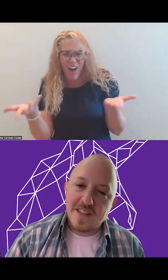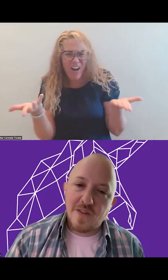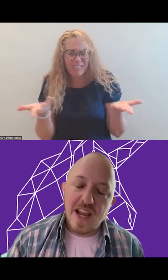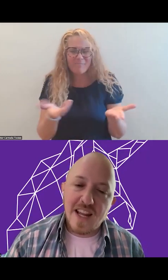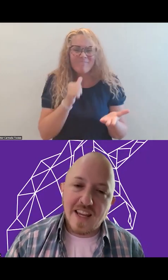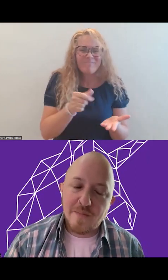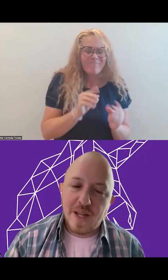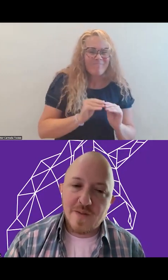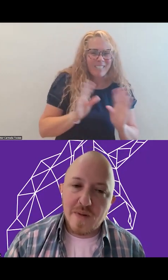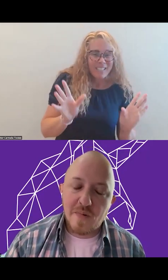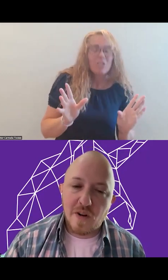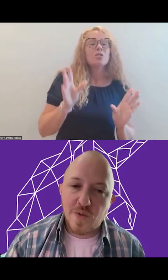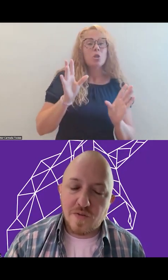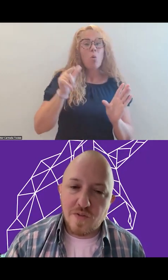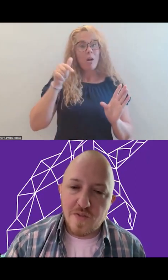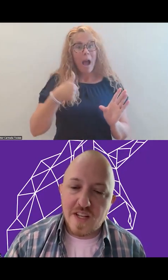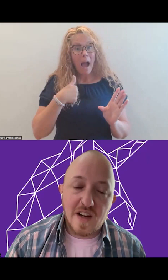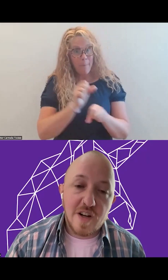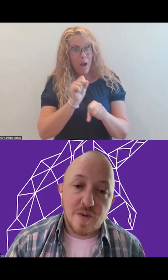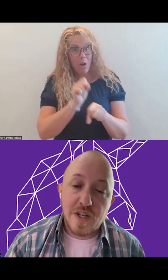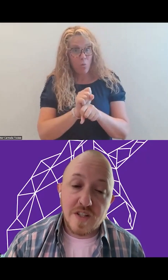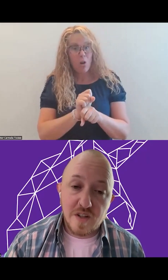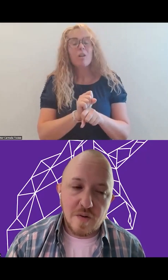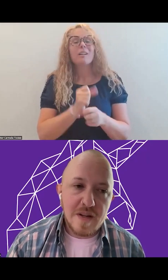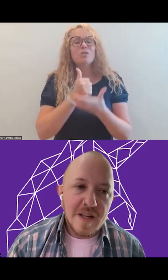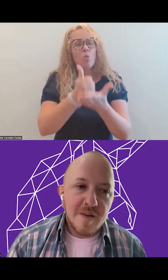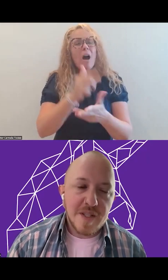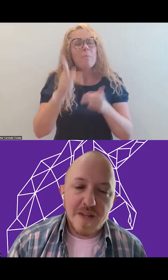CREATING A PLACE WHERE PEOPLE ARE FROZEN AND NOT SURE WHAT TO DO.